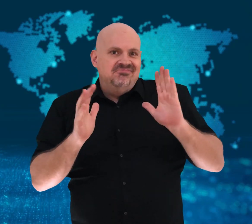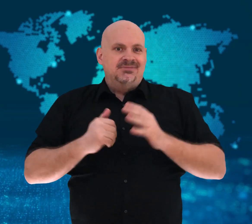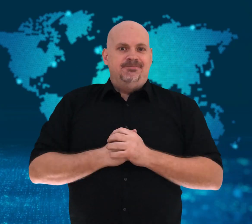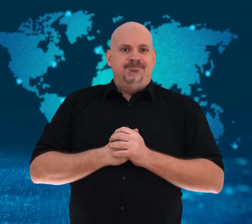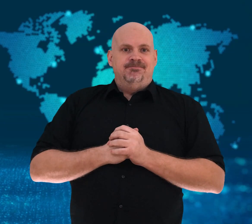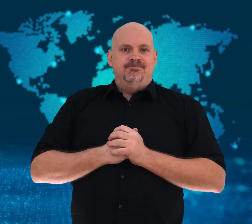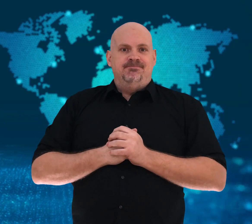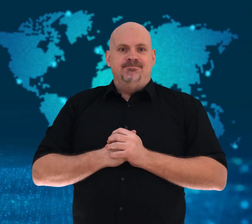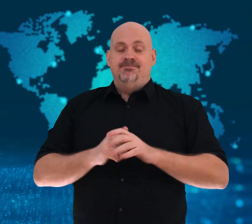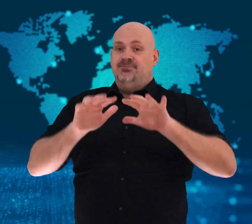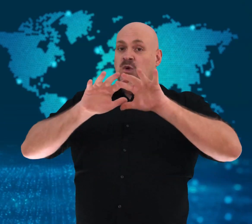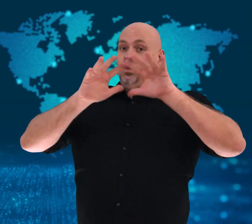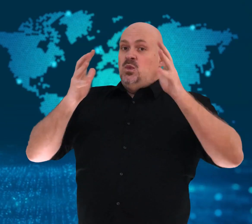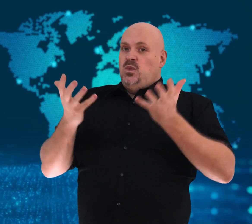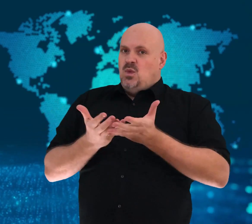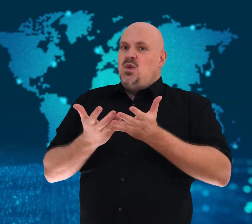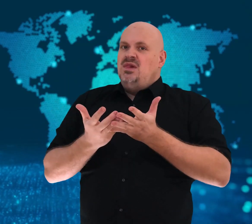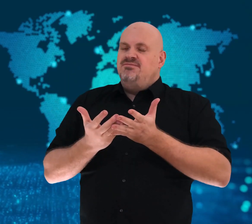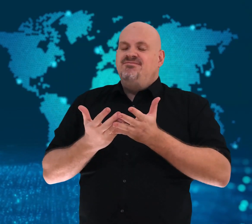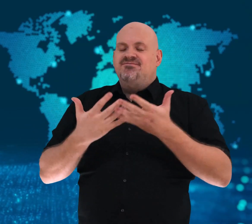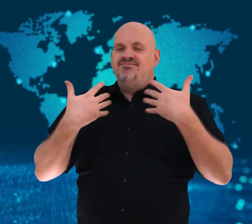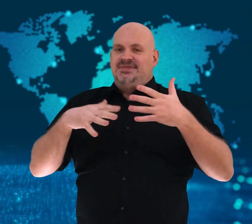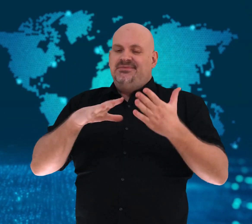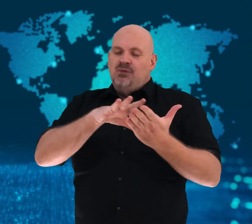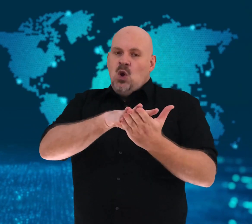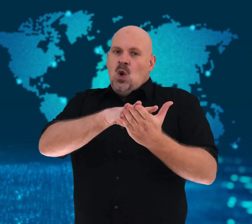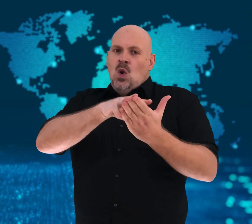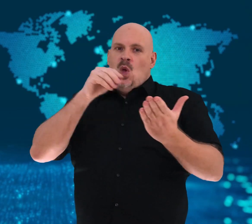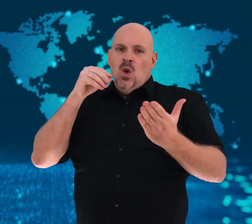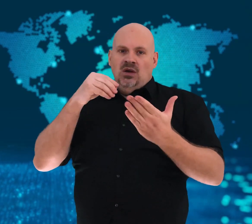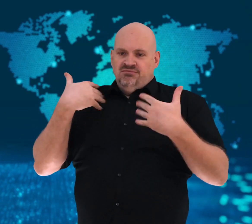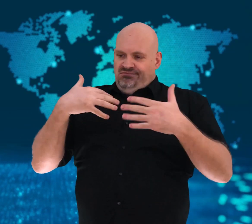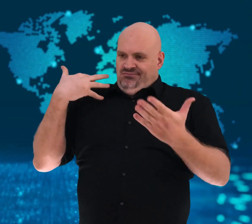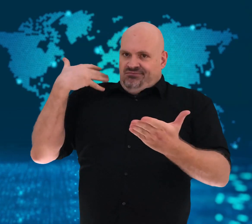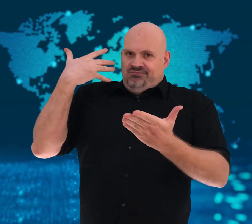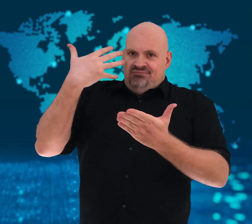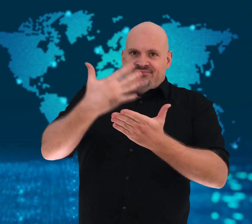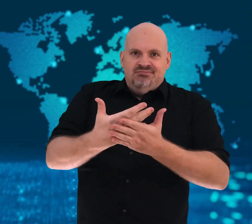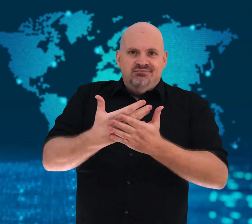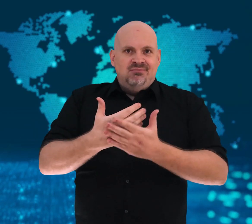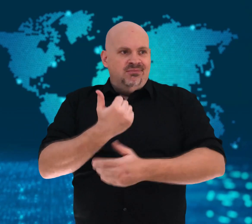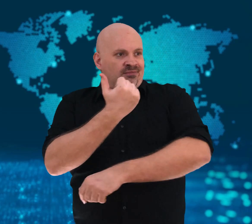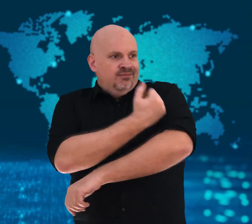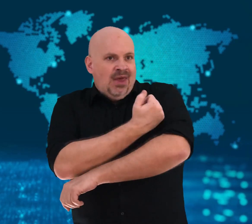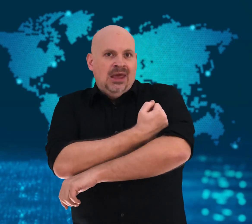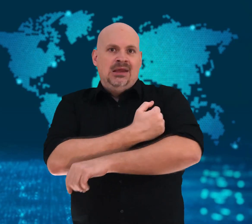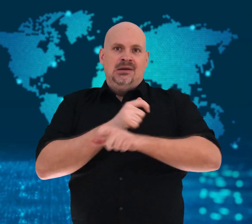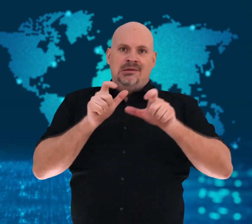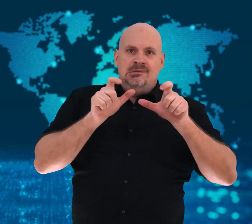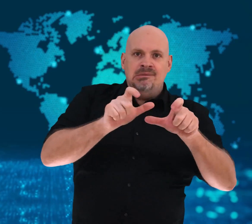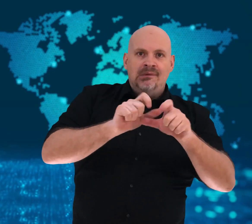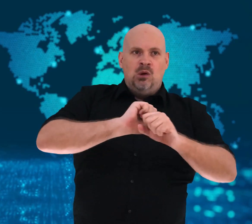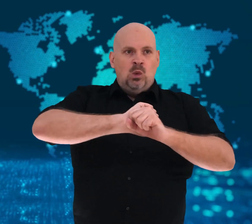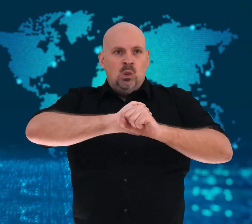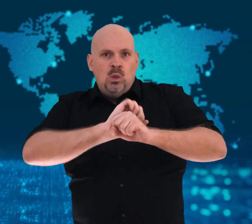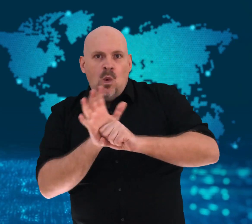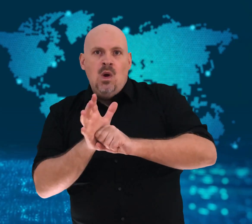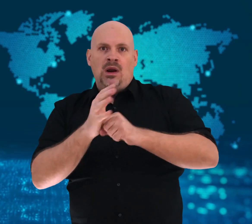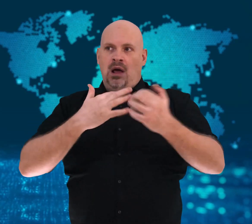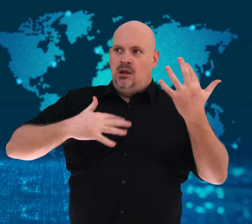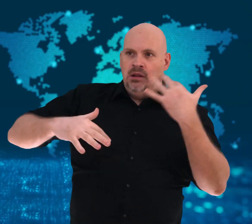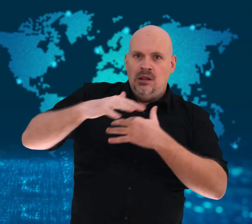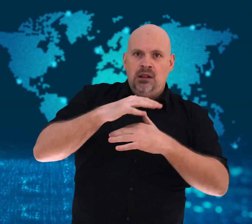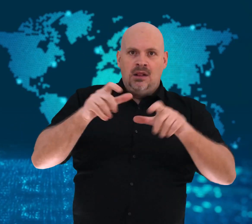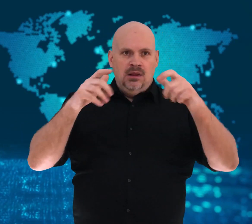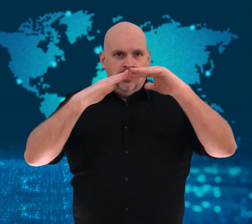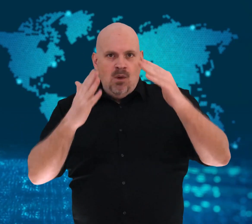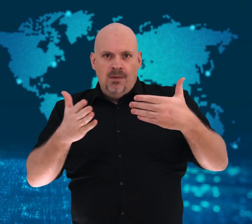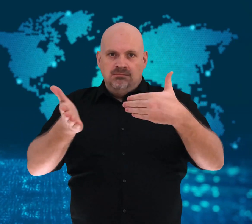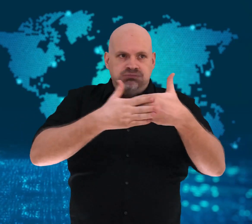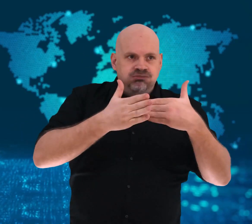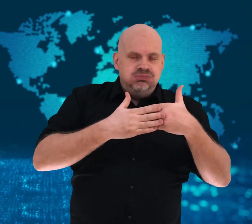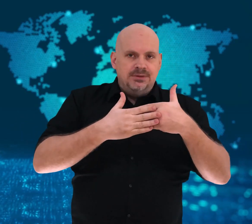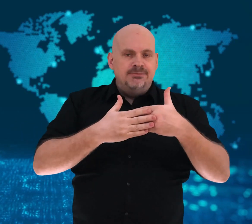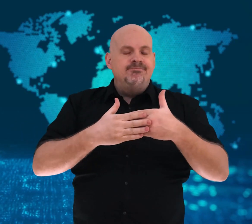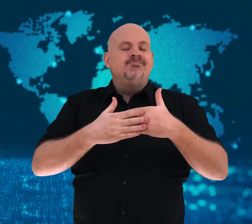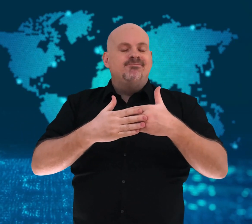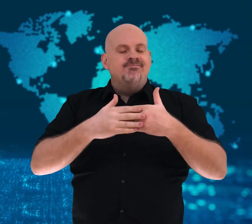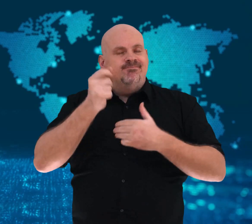The world has learned from the virus and has refined its response to pandemic.